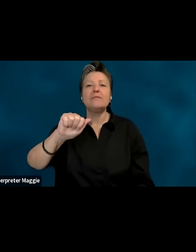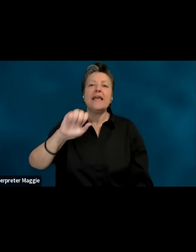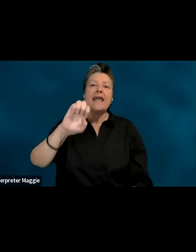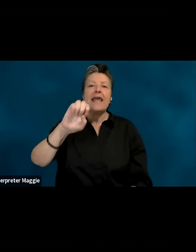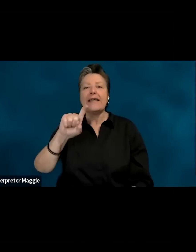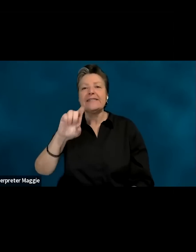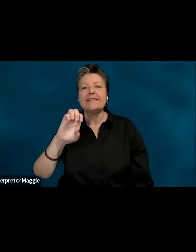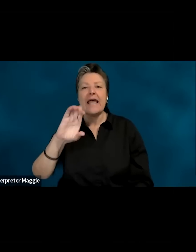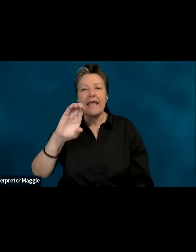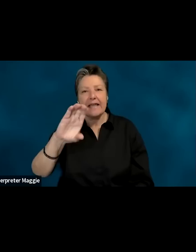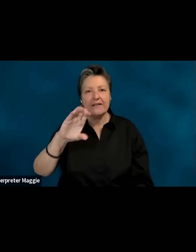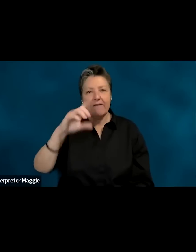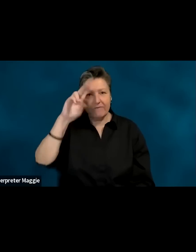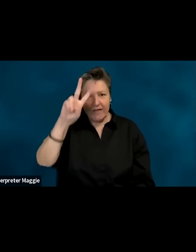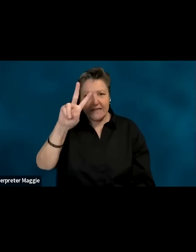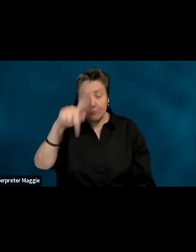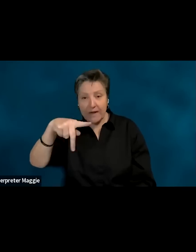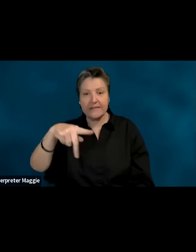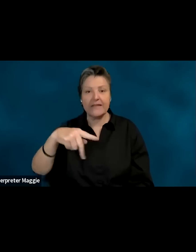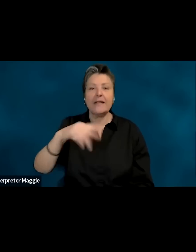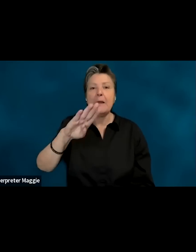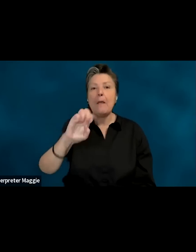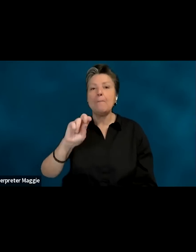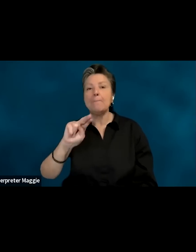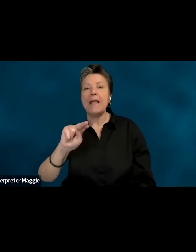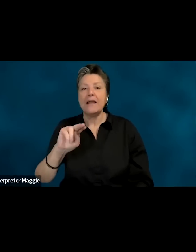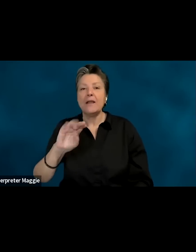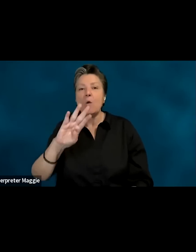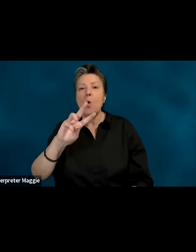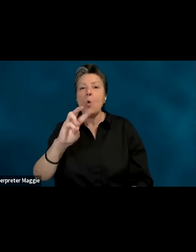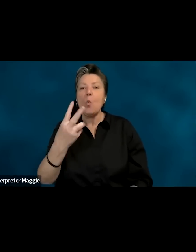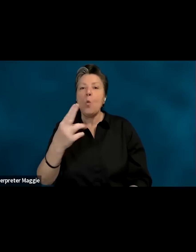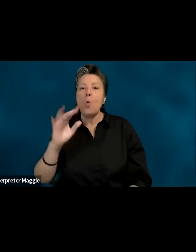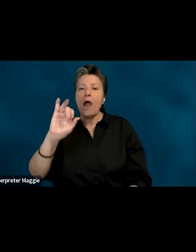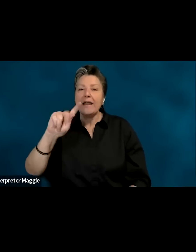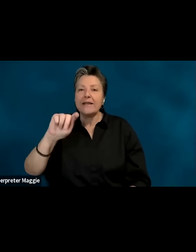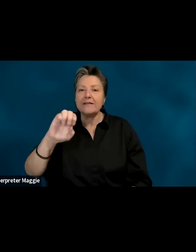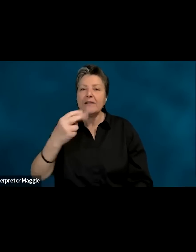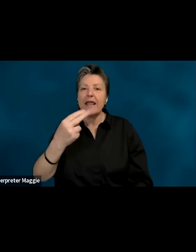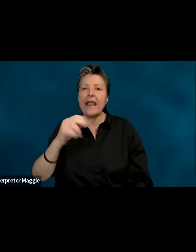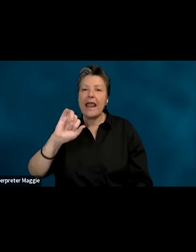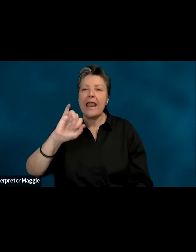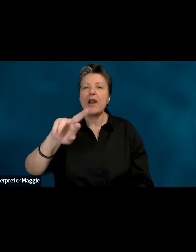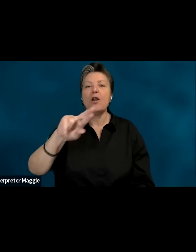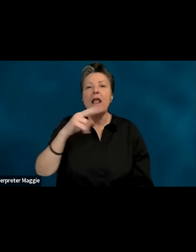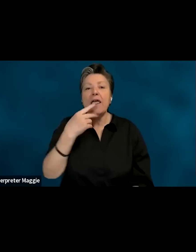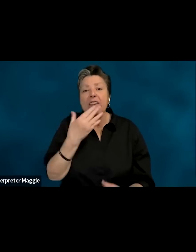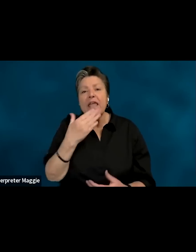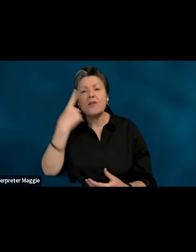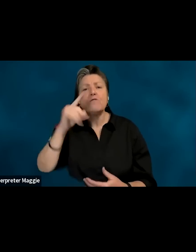for another SAG-AFTRA program on YouTube. We are joined today by American Sign Language Interpreters,